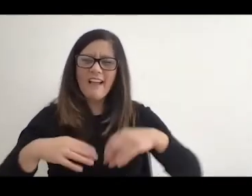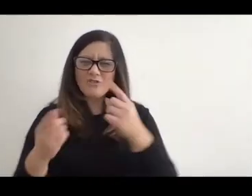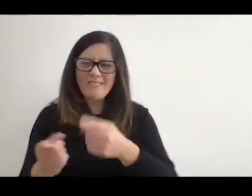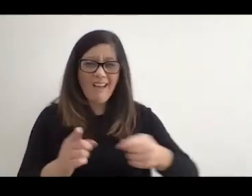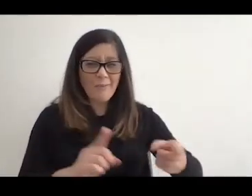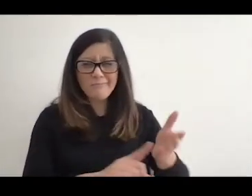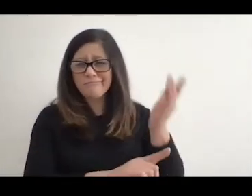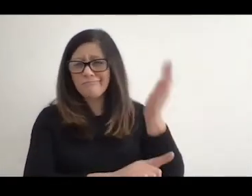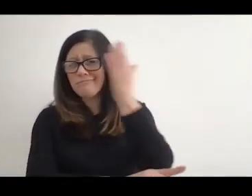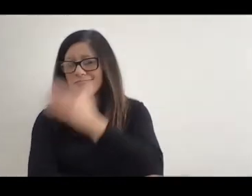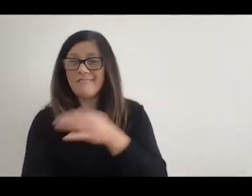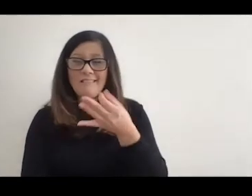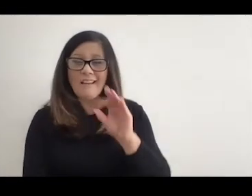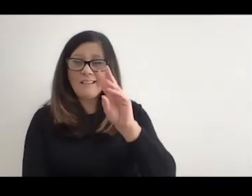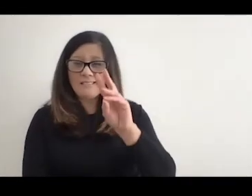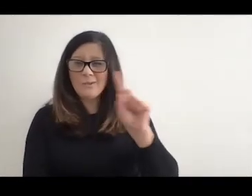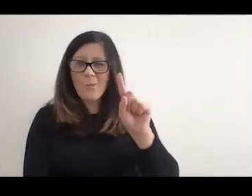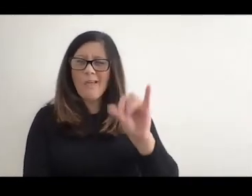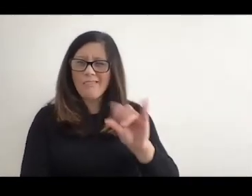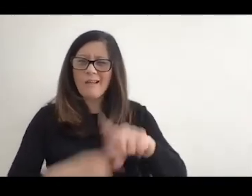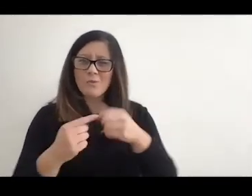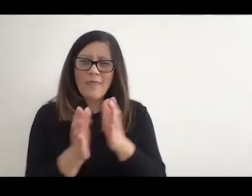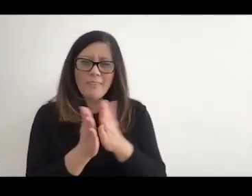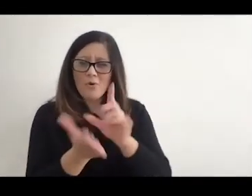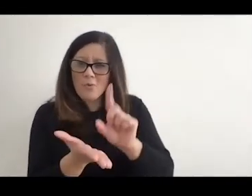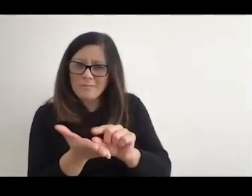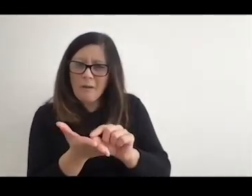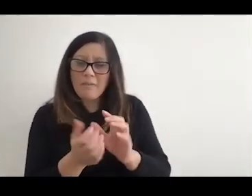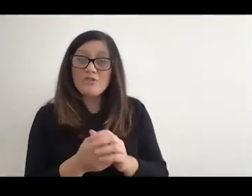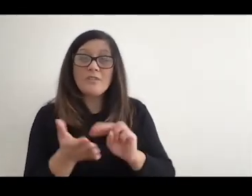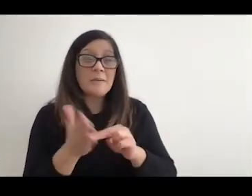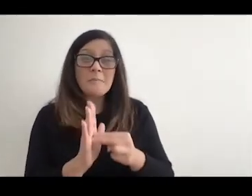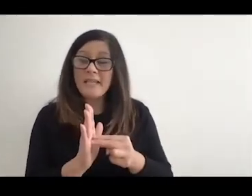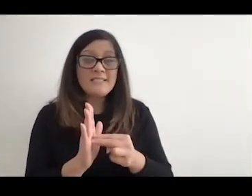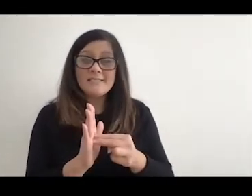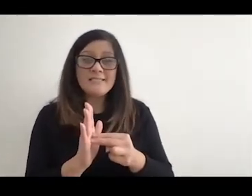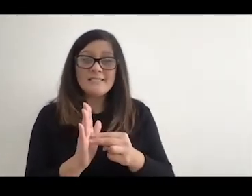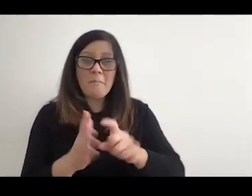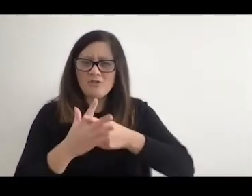that meant it had to be going on before this like mid 1950s.